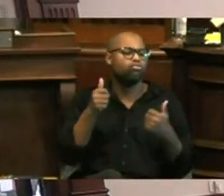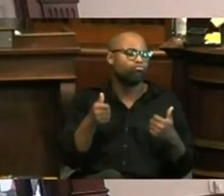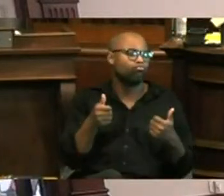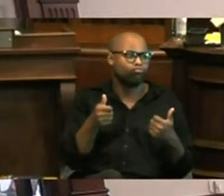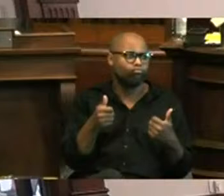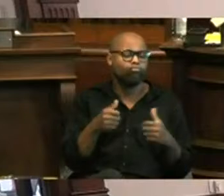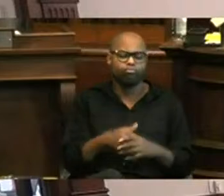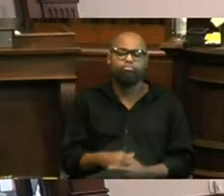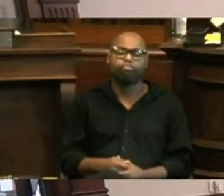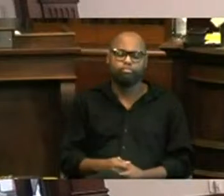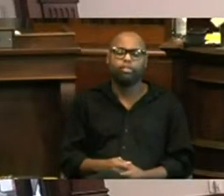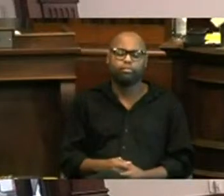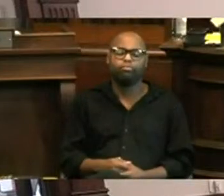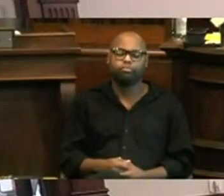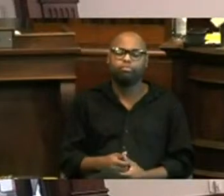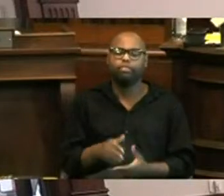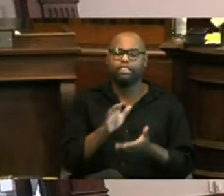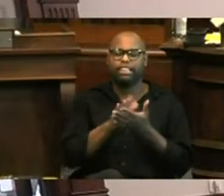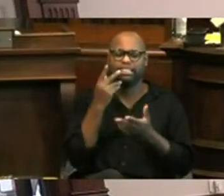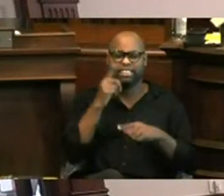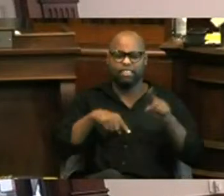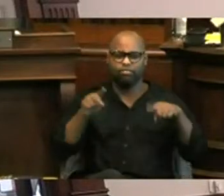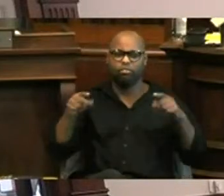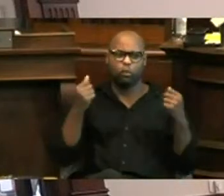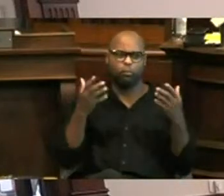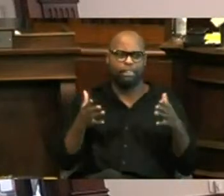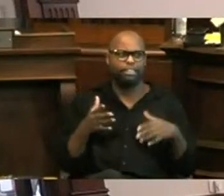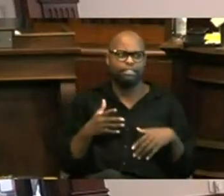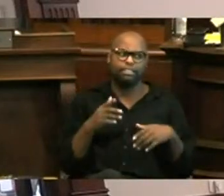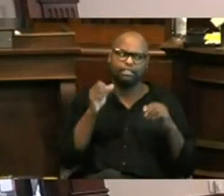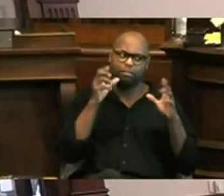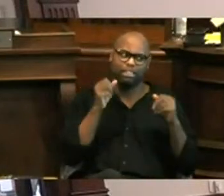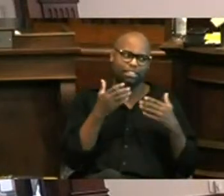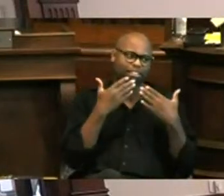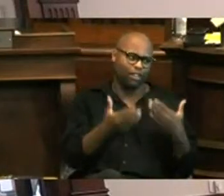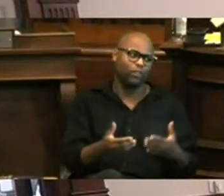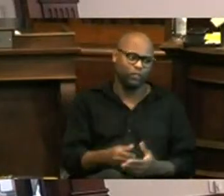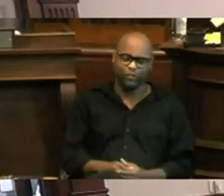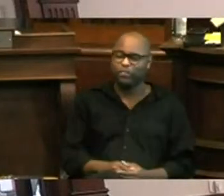been answered. It was regarding unit types and it's so nice to